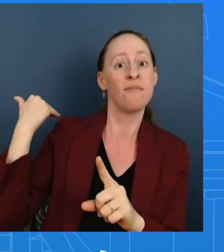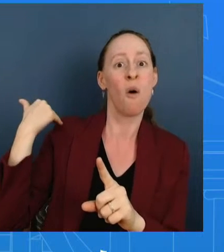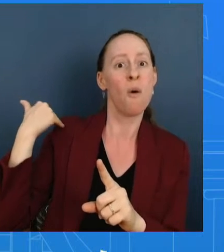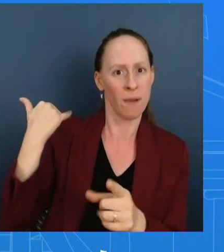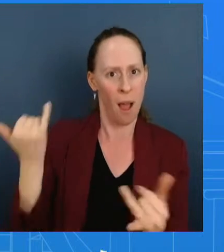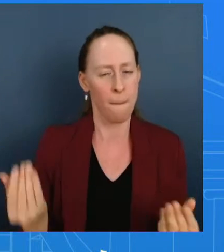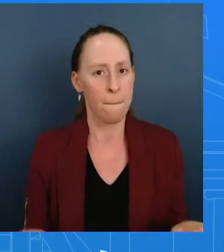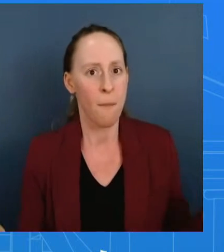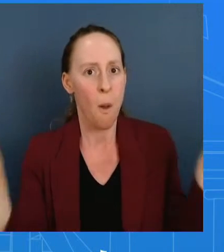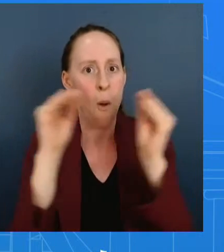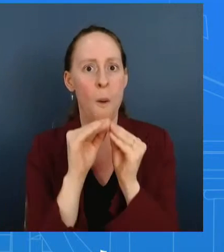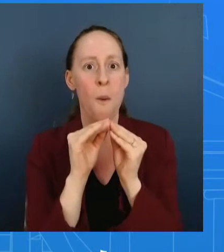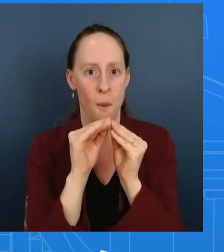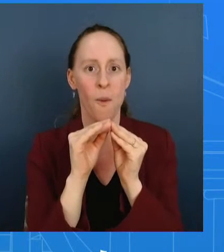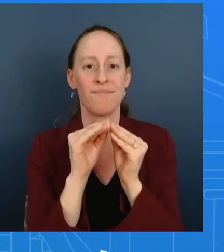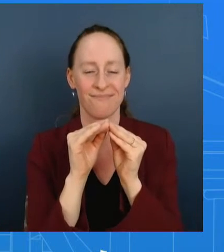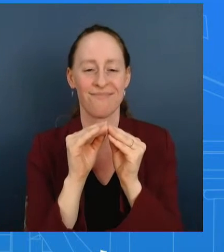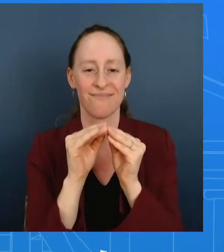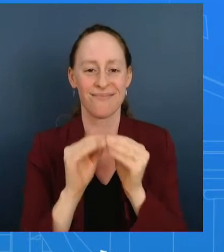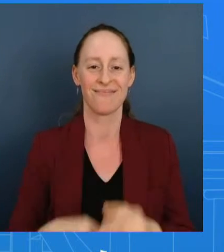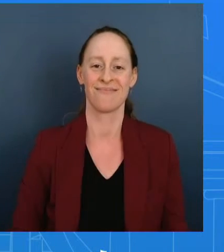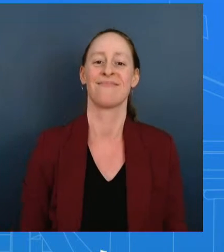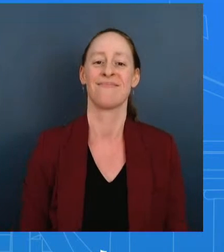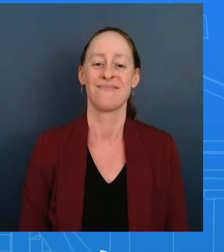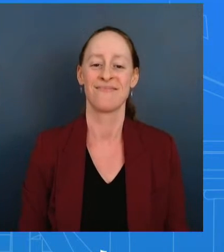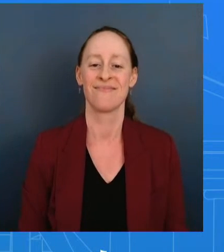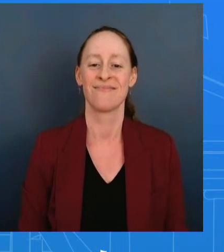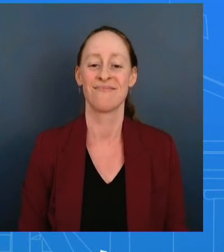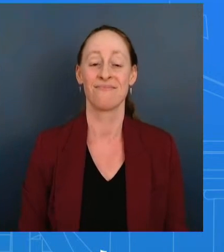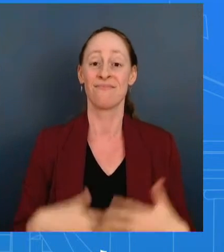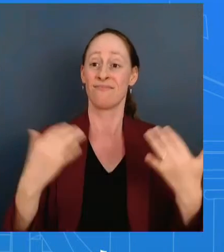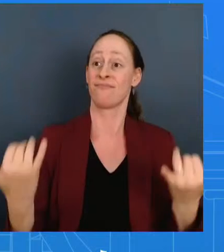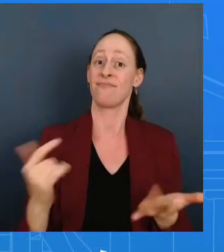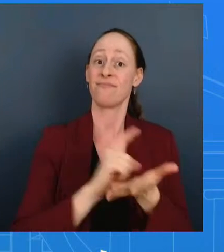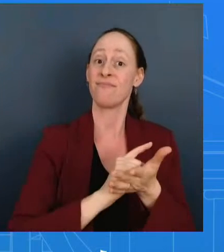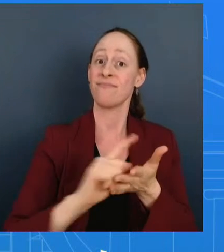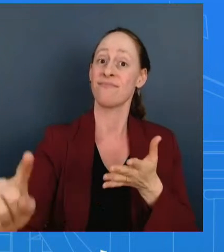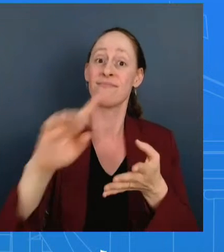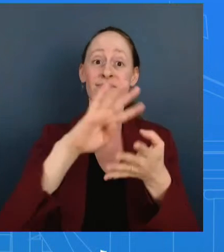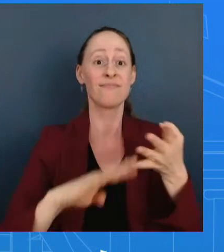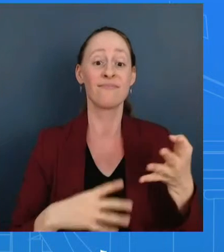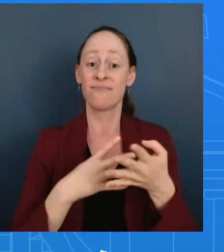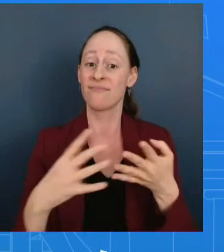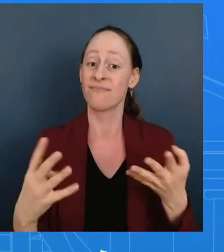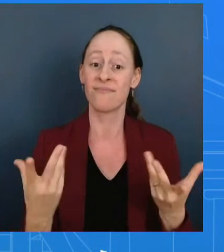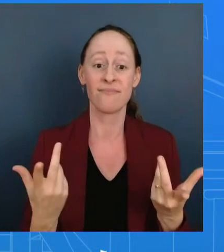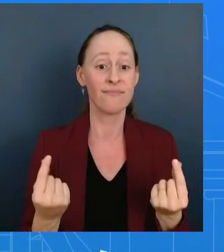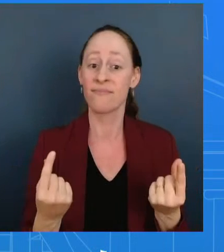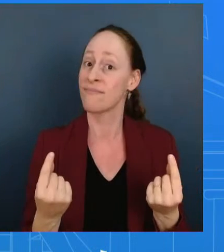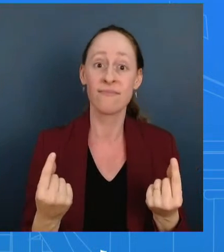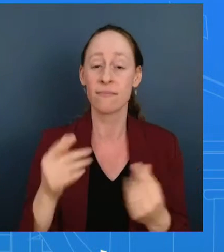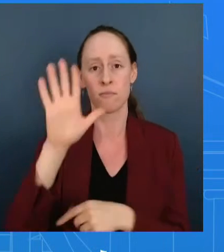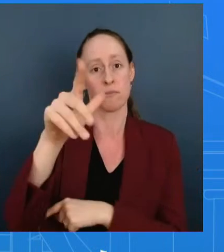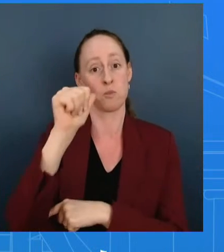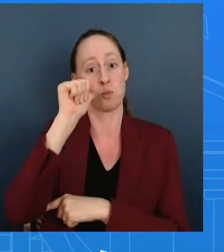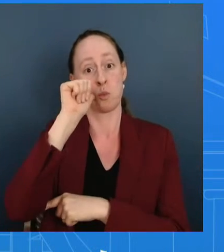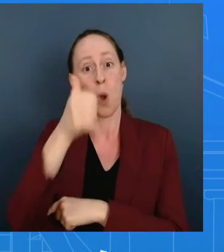Tomorrow evening, President Biden will welcome NATO leaders, and he and Dr. Biden will host the 75th anniversary commemoration event at the Mellon Auditorium.